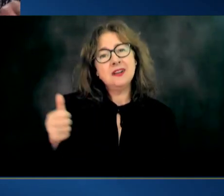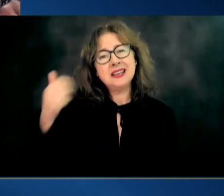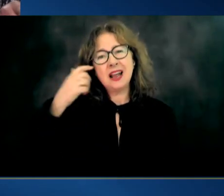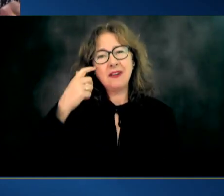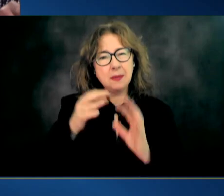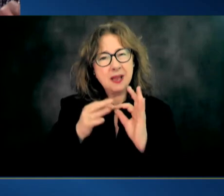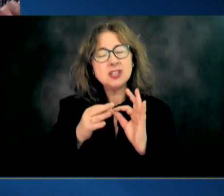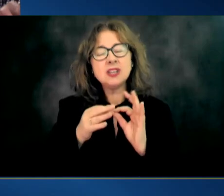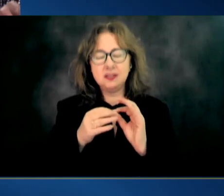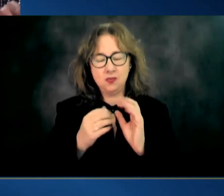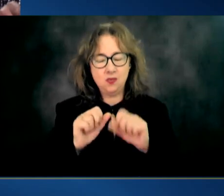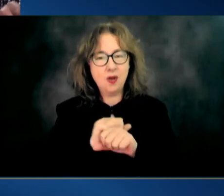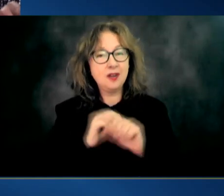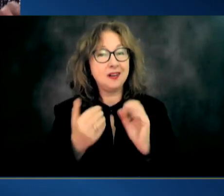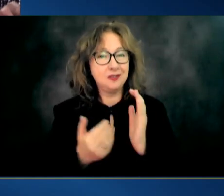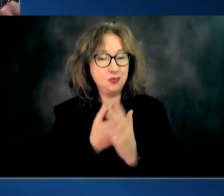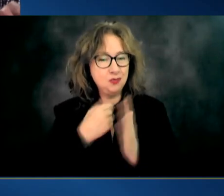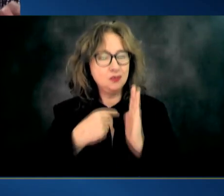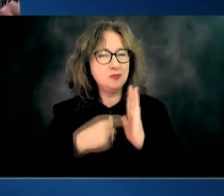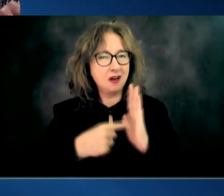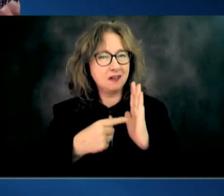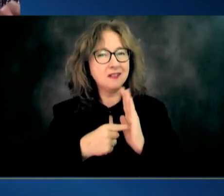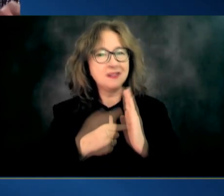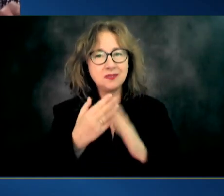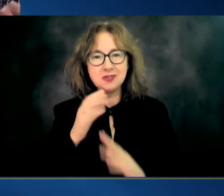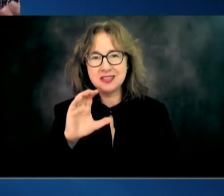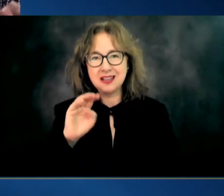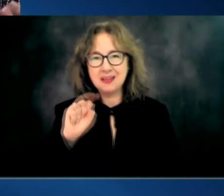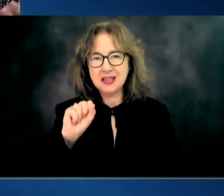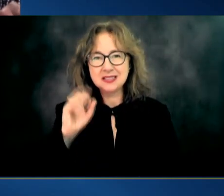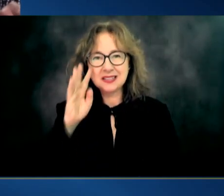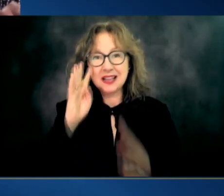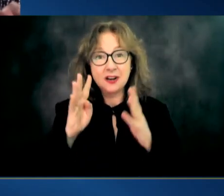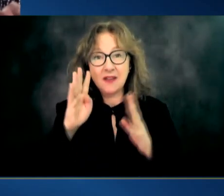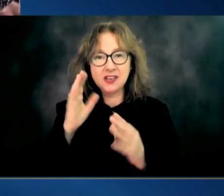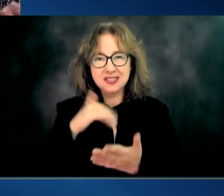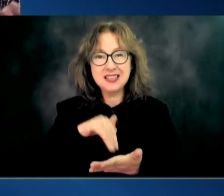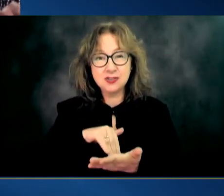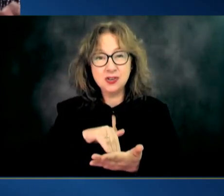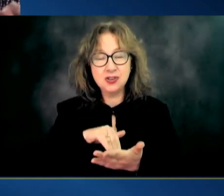model through the CMS Innovation Center to improve access to sickle cell disease gene